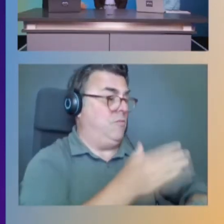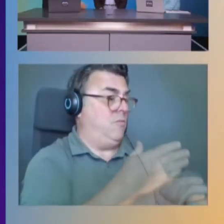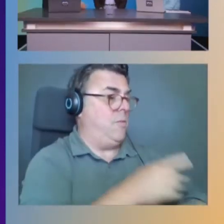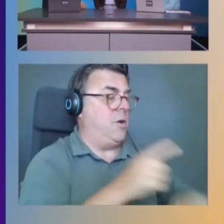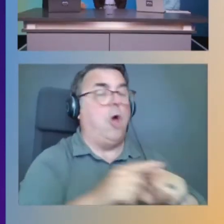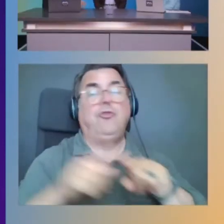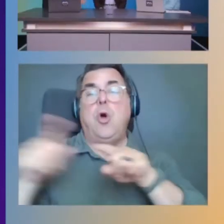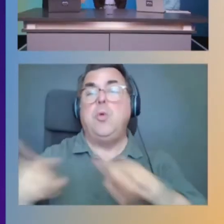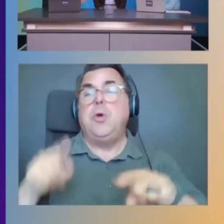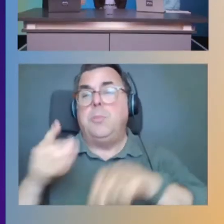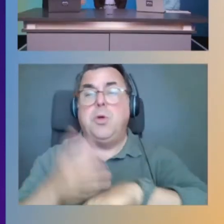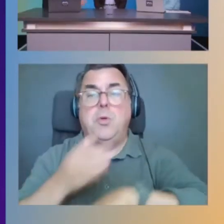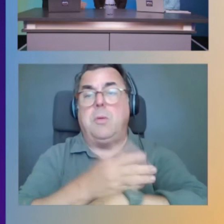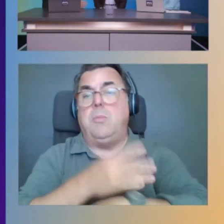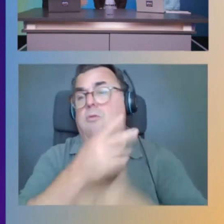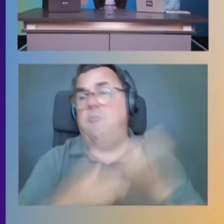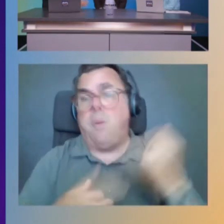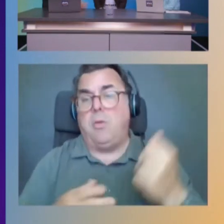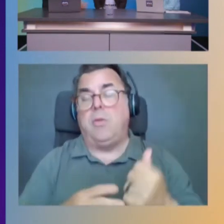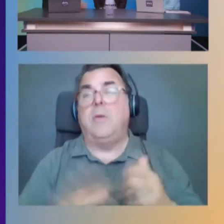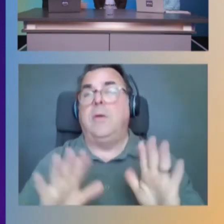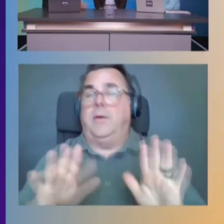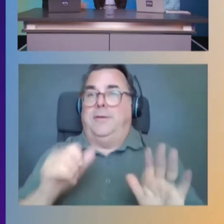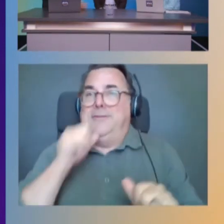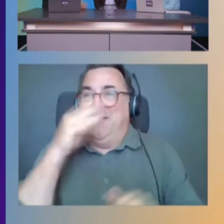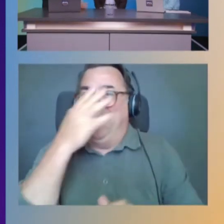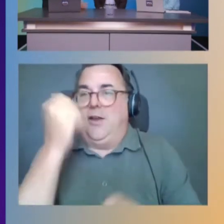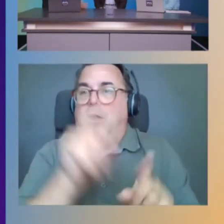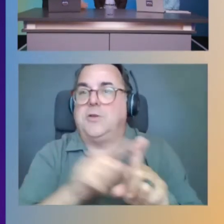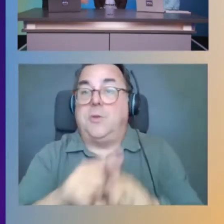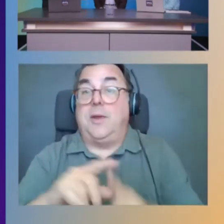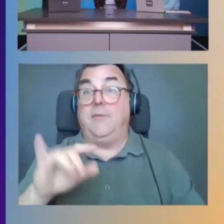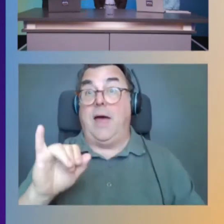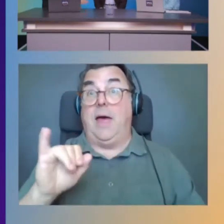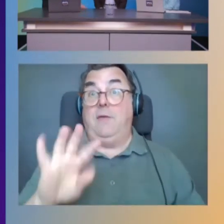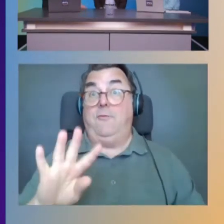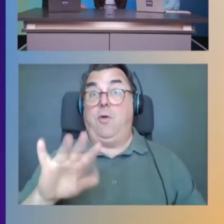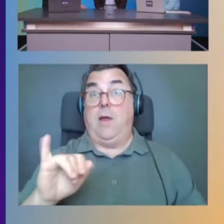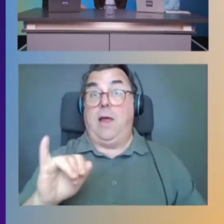So not to forget, we also launched I4i this year as well. Can you talk a little bit about that as well?